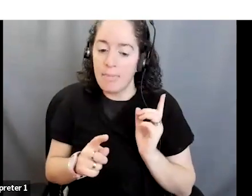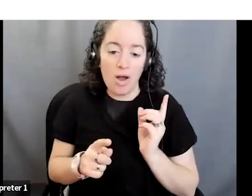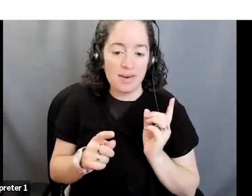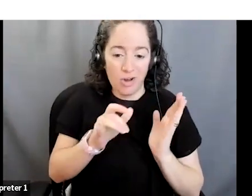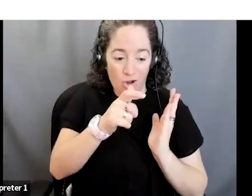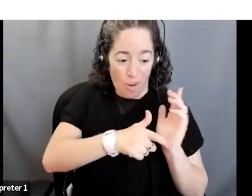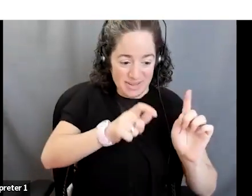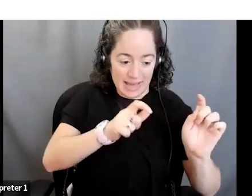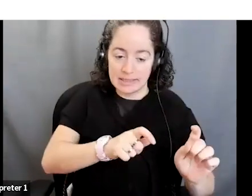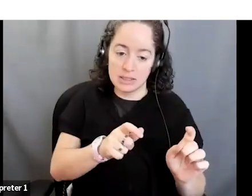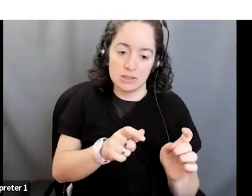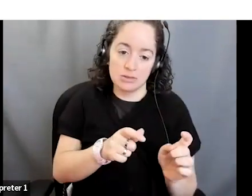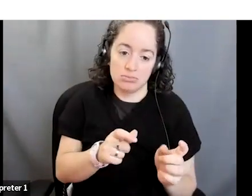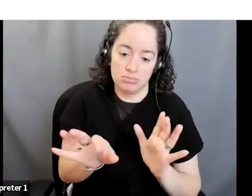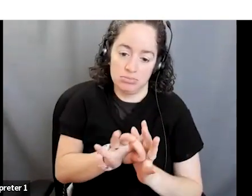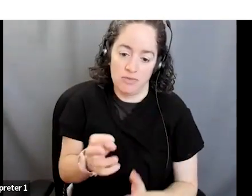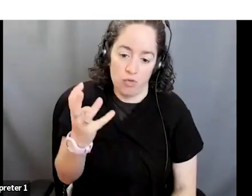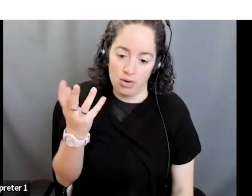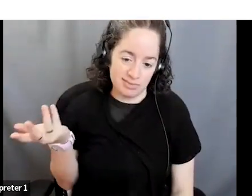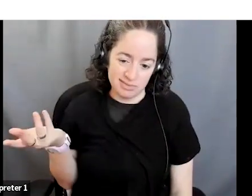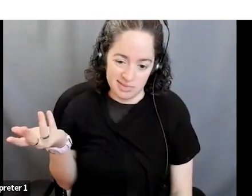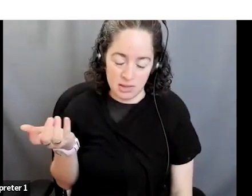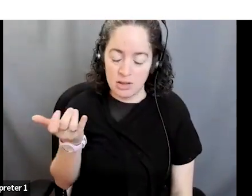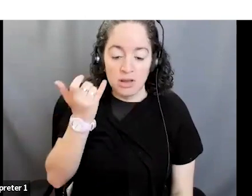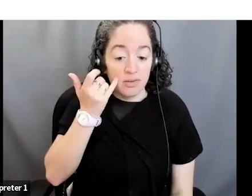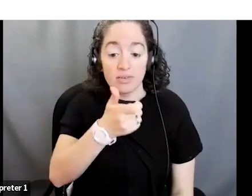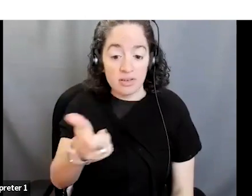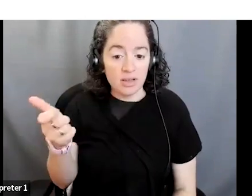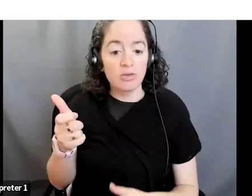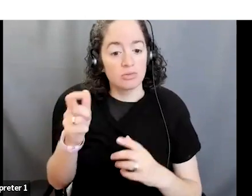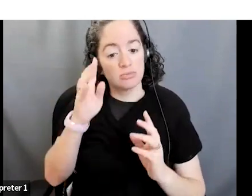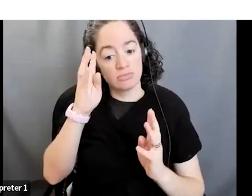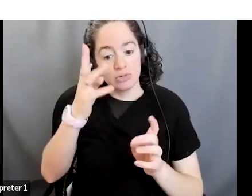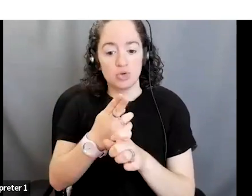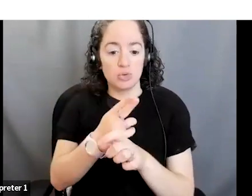If you're working on forms, you absolutely have to have manual testing.